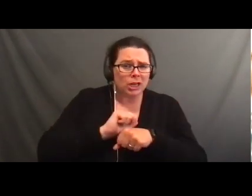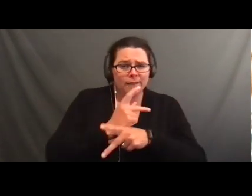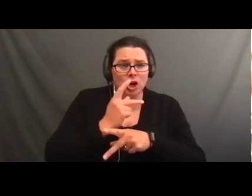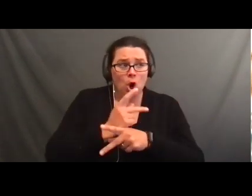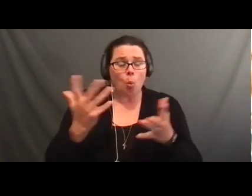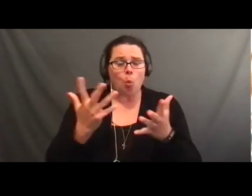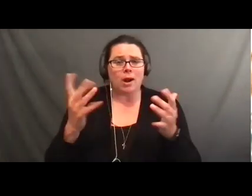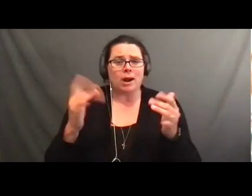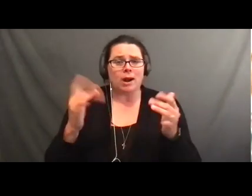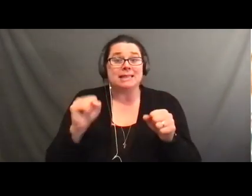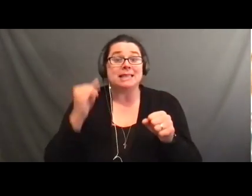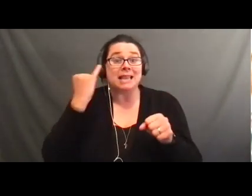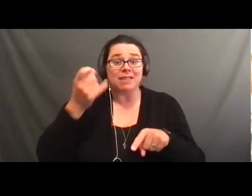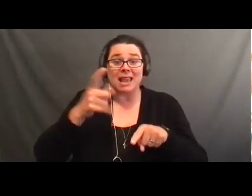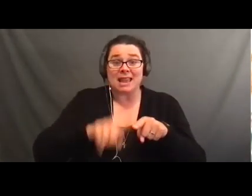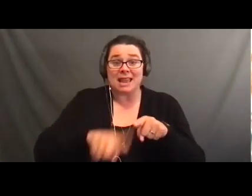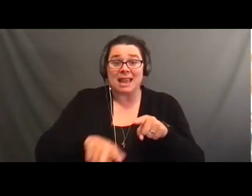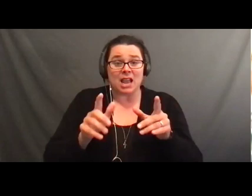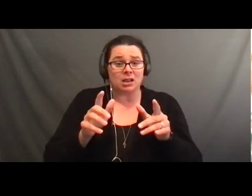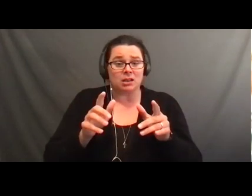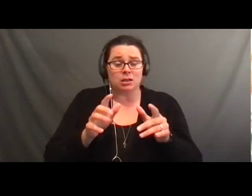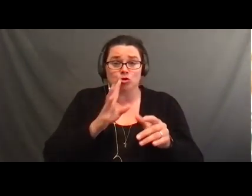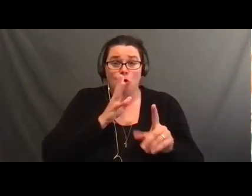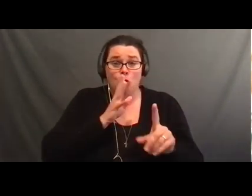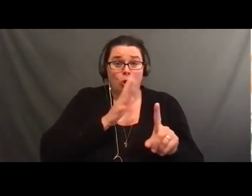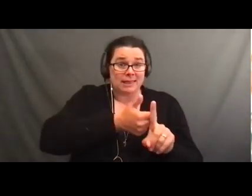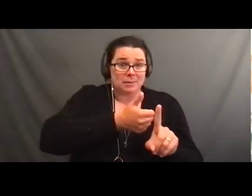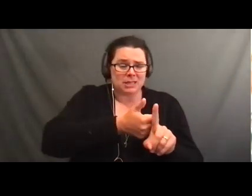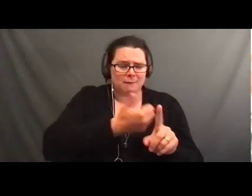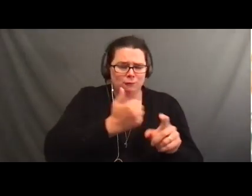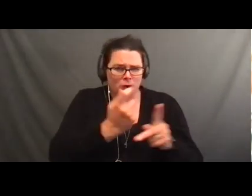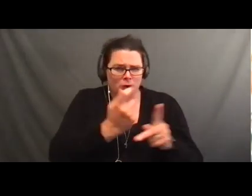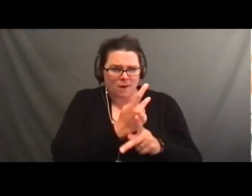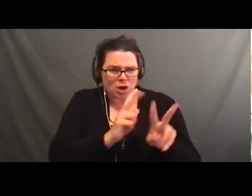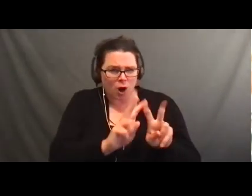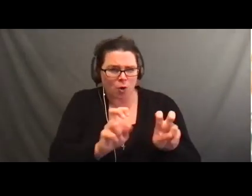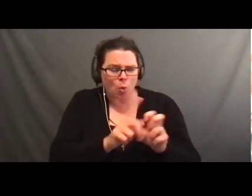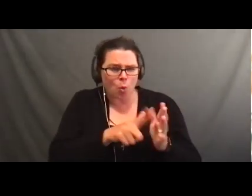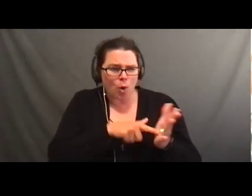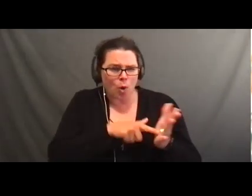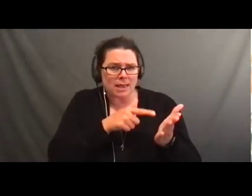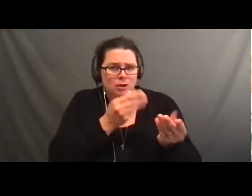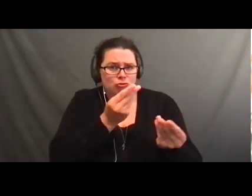own, what it is they're trying to tell you. All along Hannah was trying to tell us that